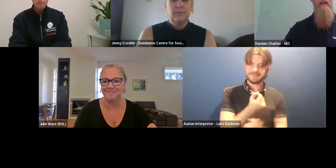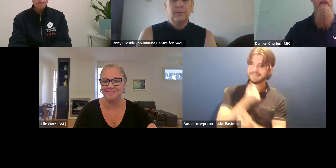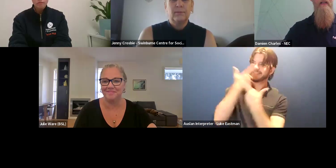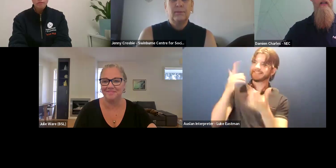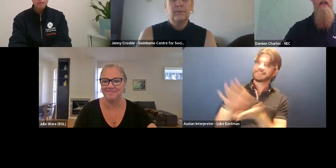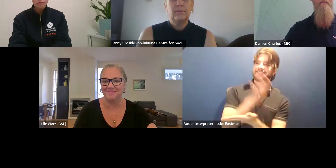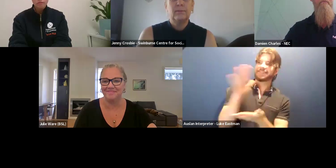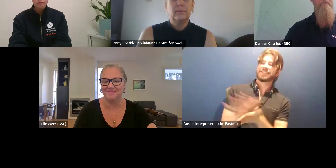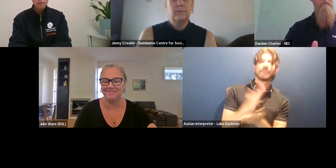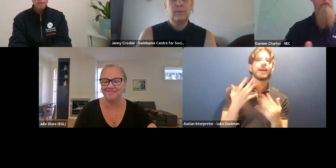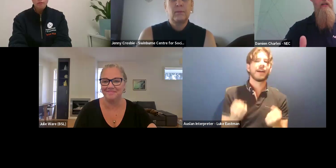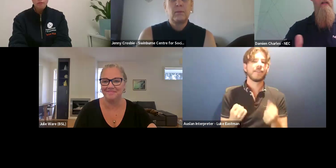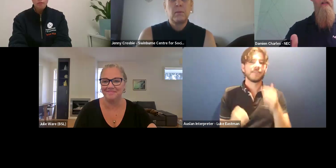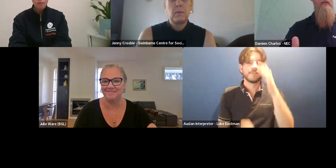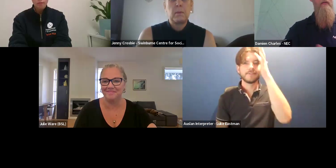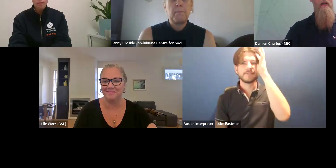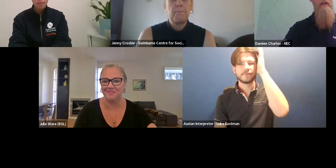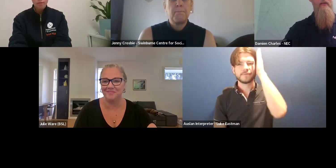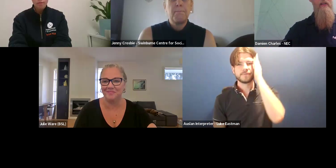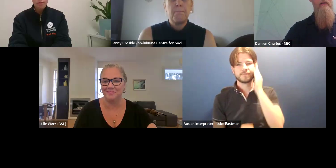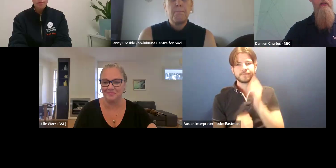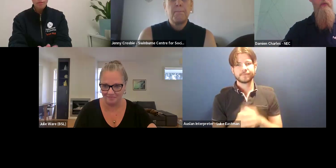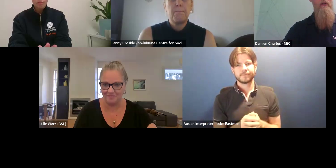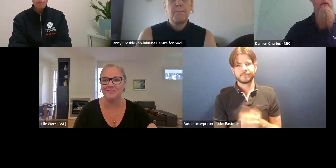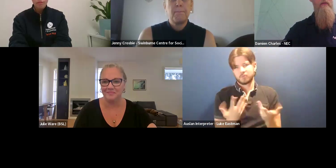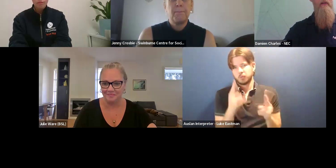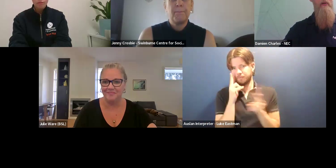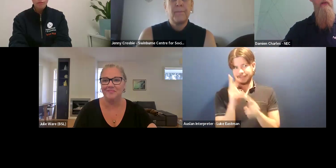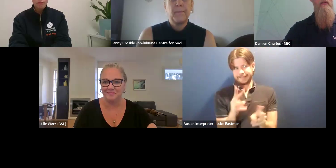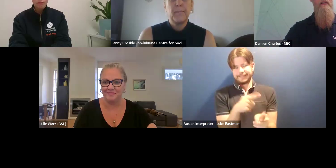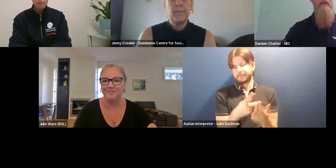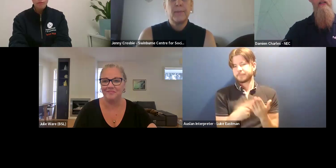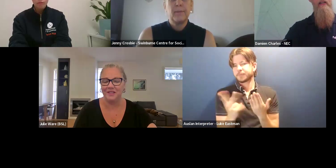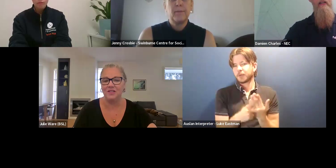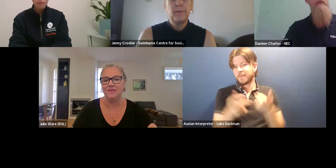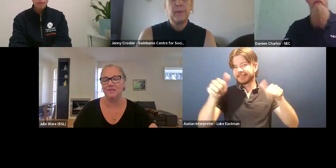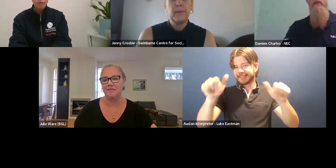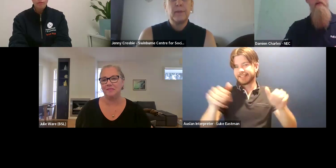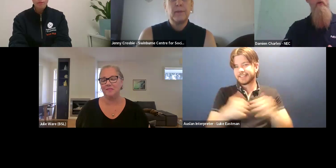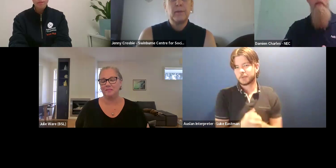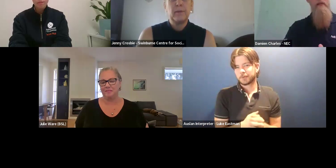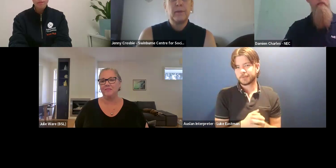they are as to you know the success of those programs for them personally